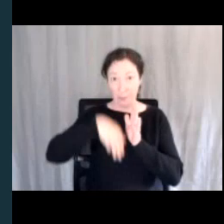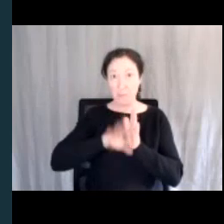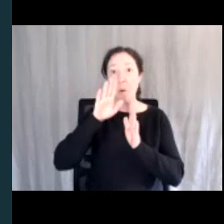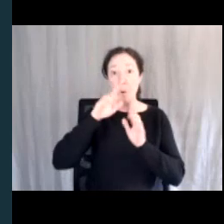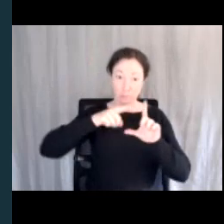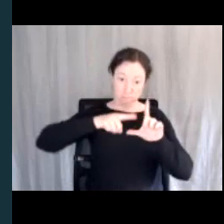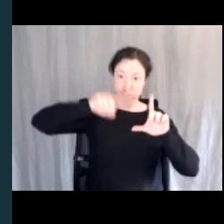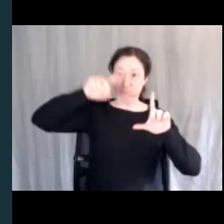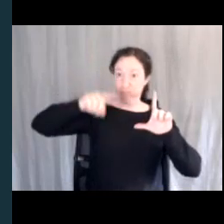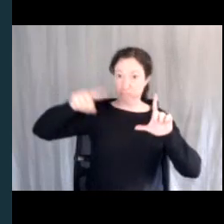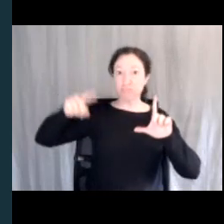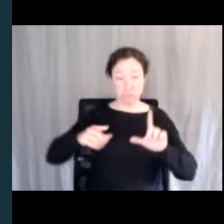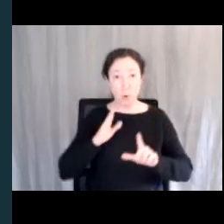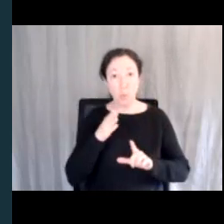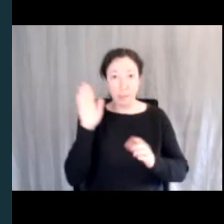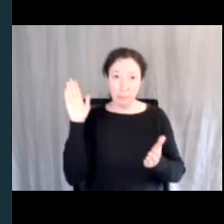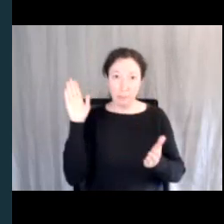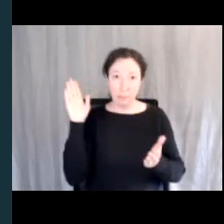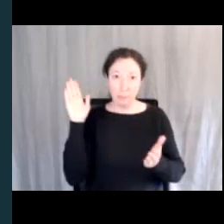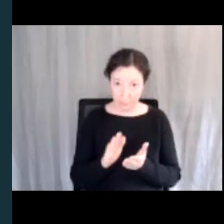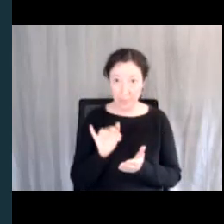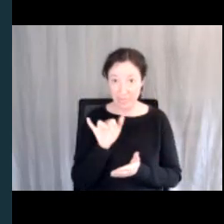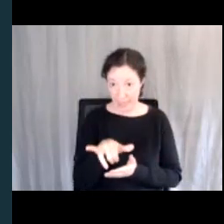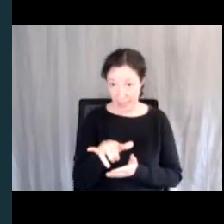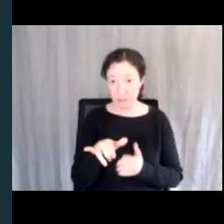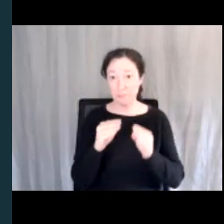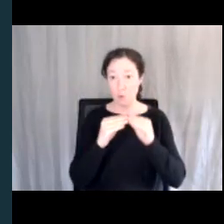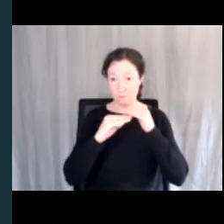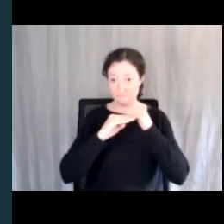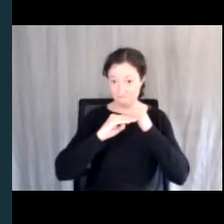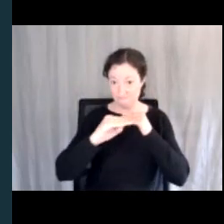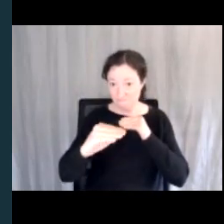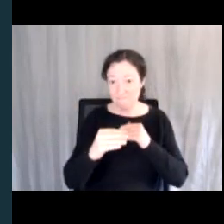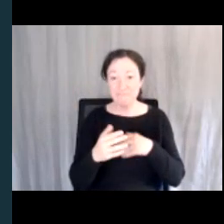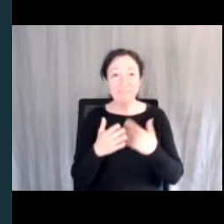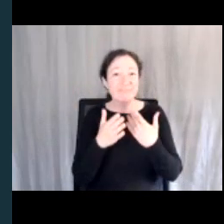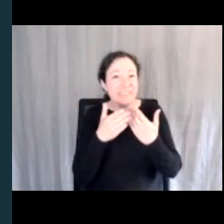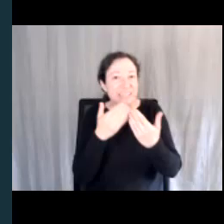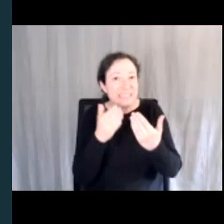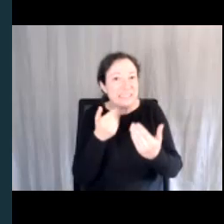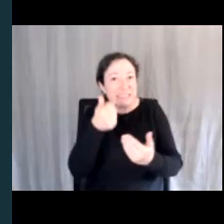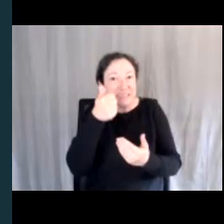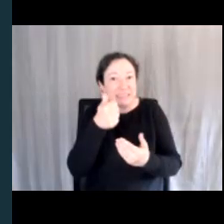And then it's like the easiest, cheapest therapy that you can do for blood sugar dysregulation.